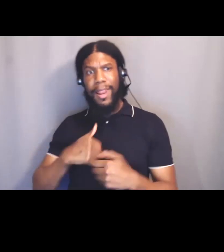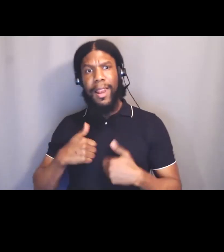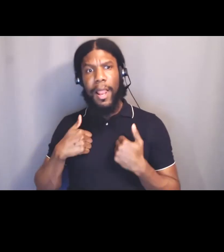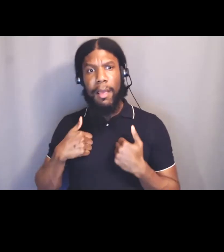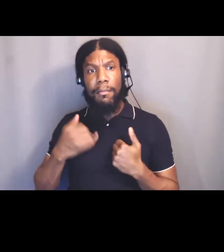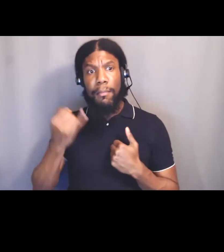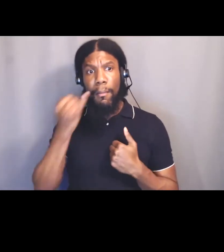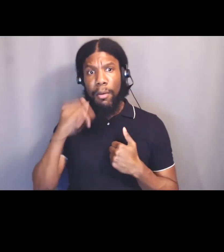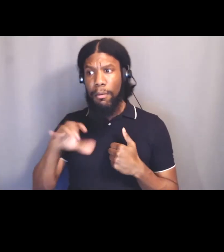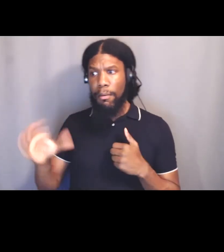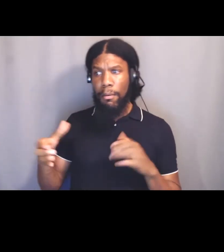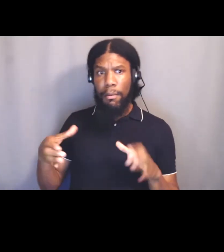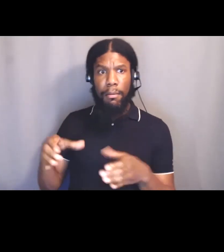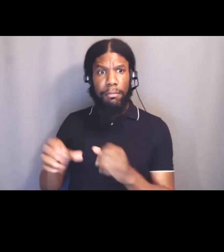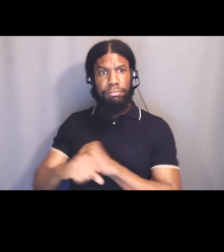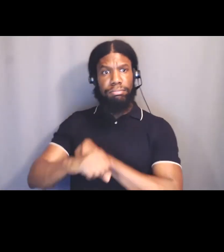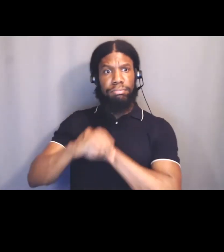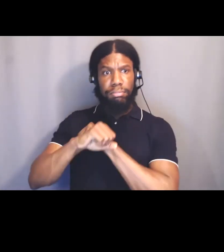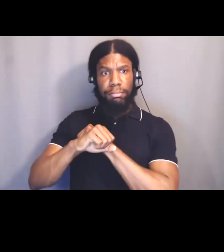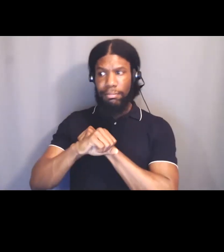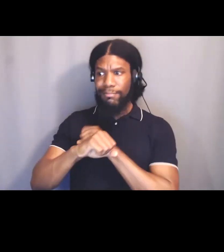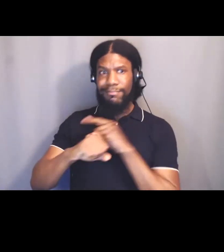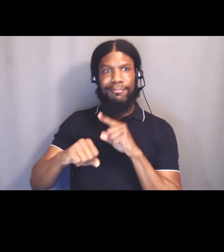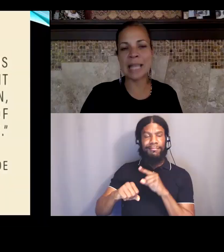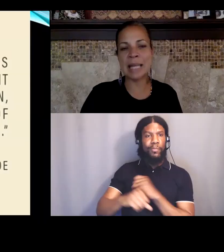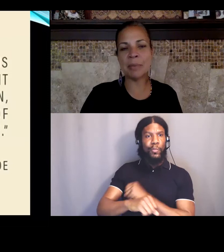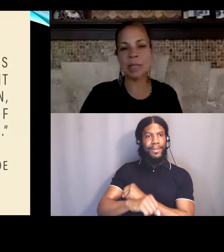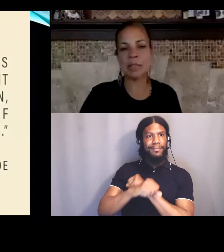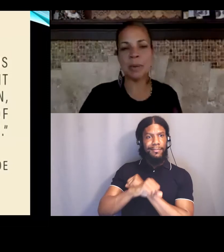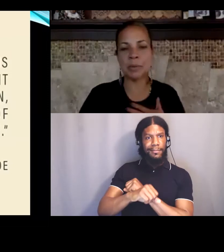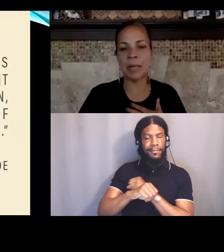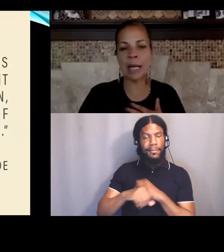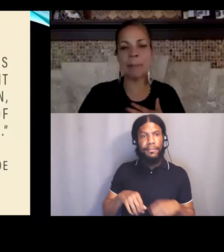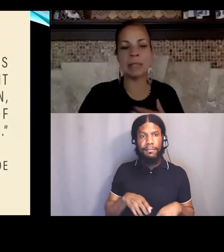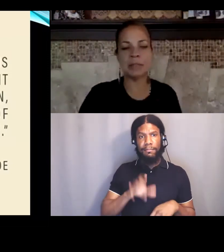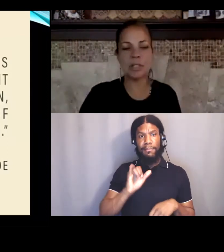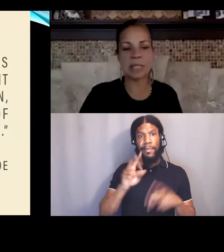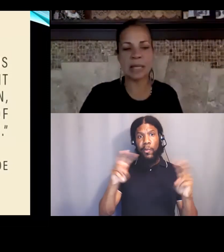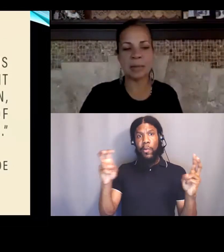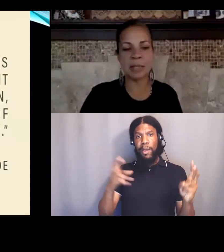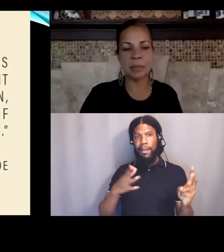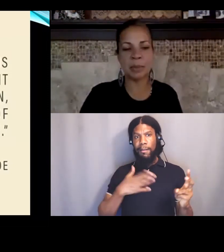That's what Audre Lorde is really saying with this quote. Or I believe she's saying with this quote.